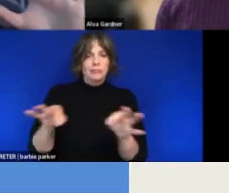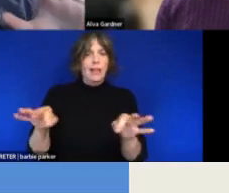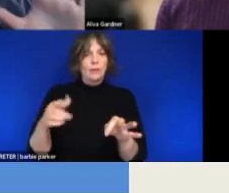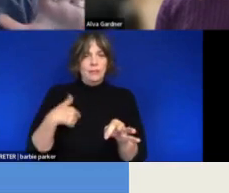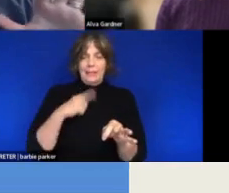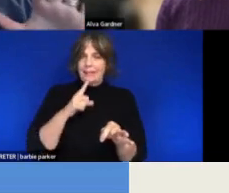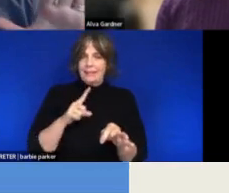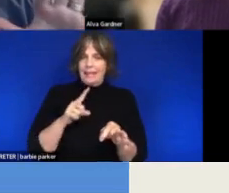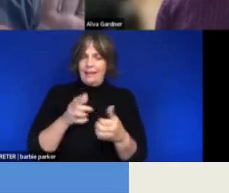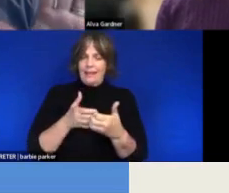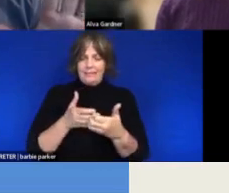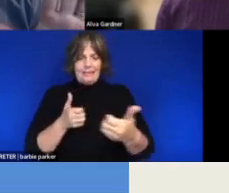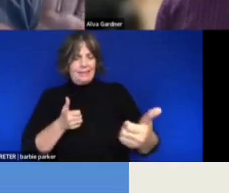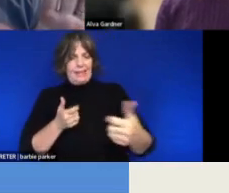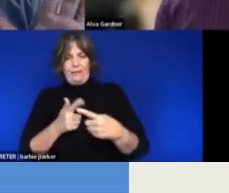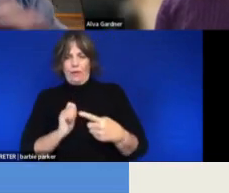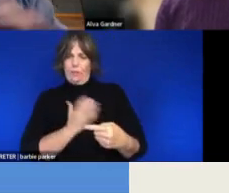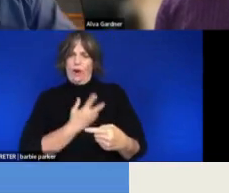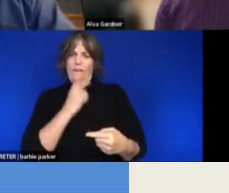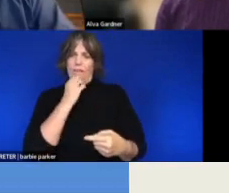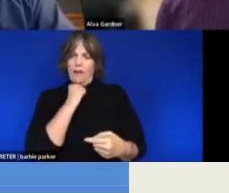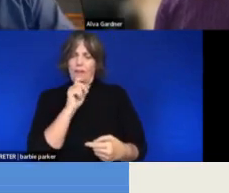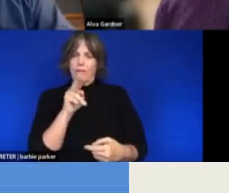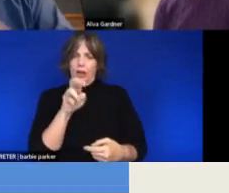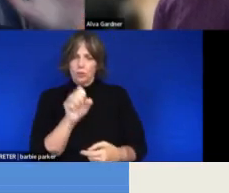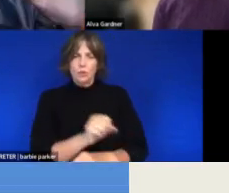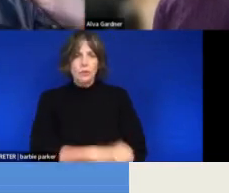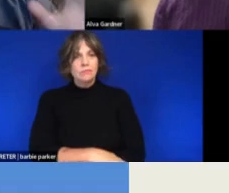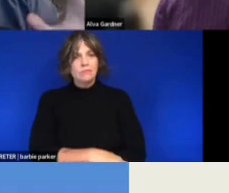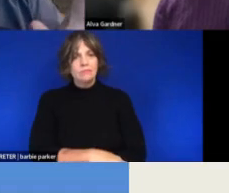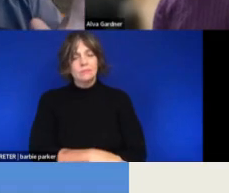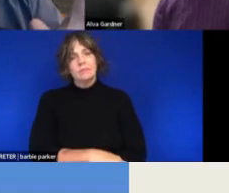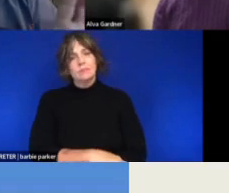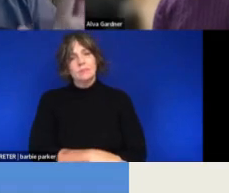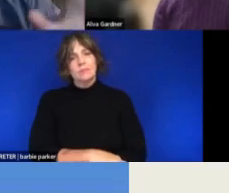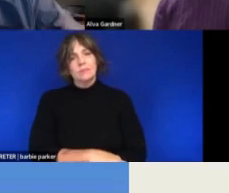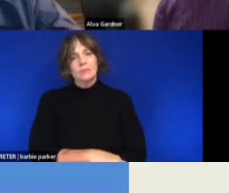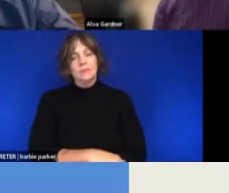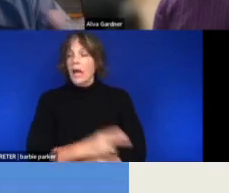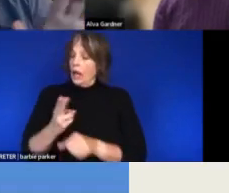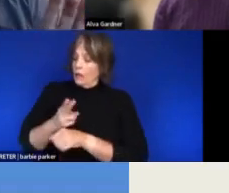disconnect with our values. We use very controlling language. We will allow somebody to do